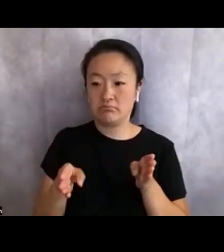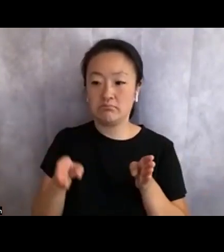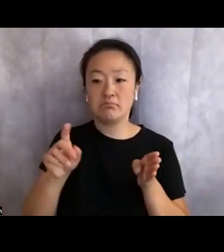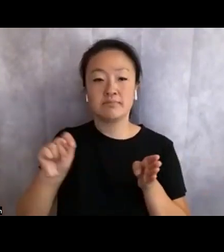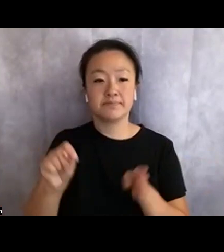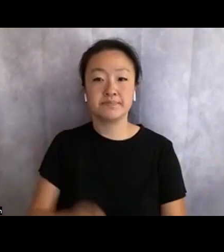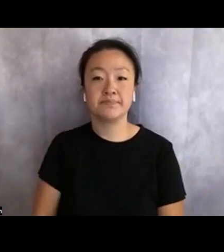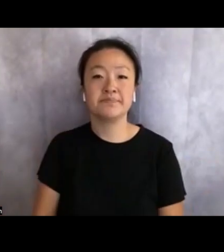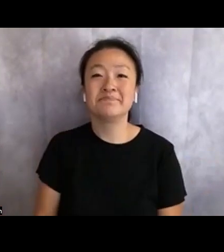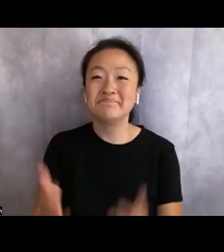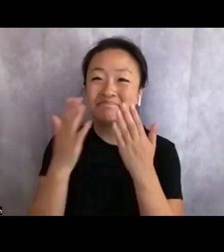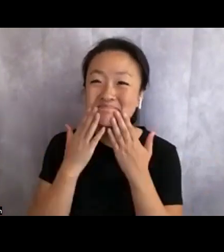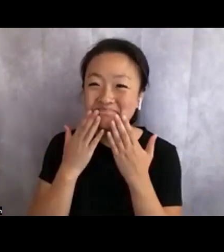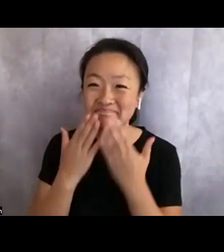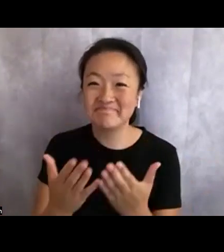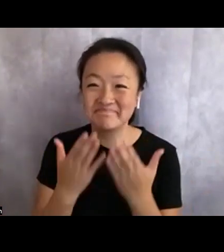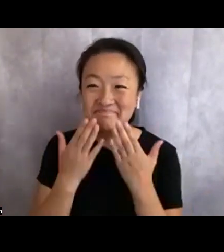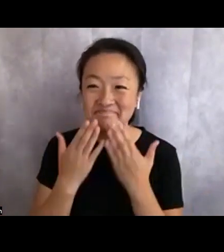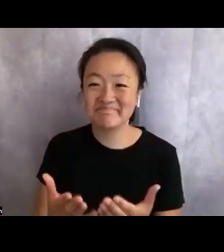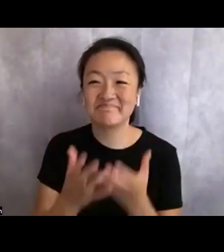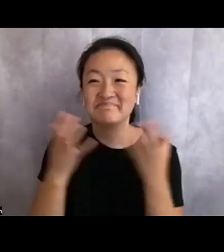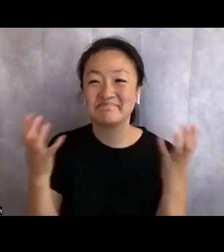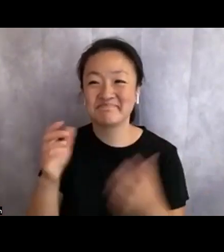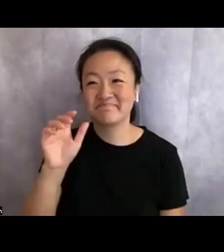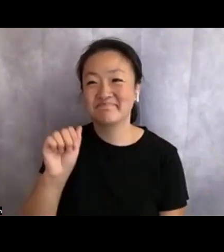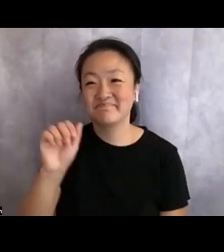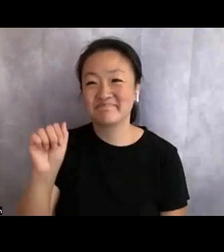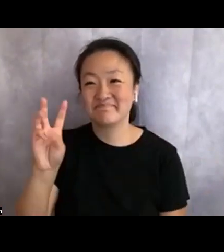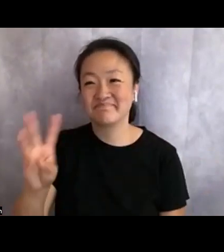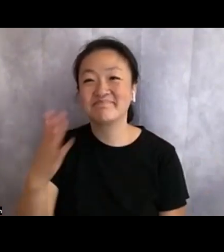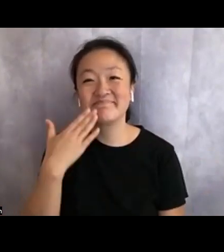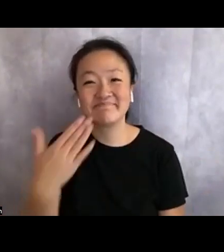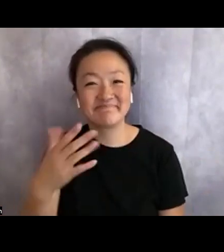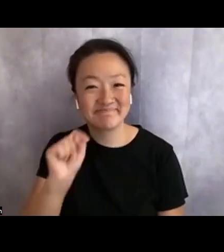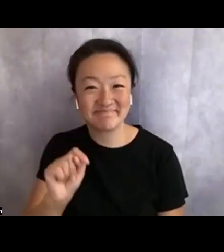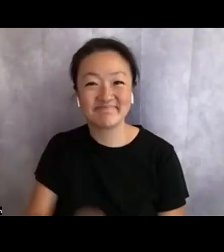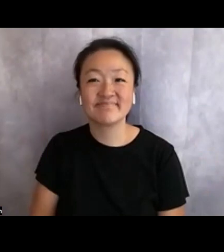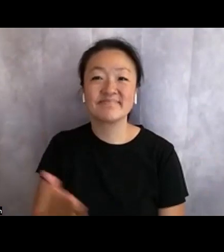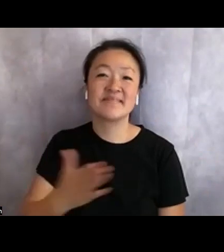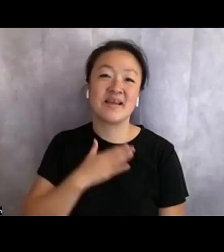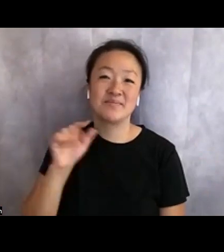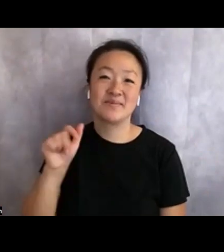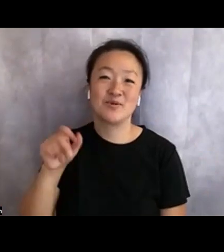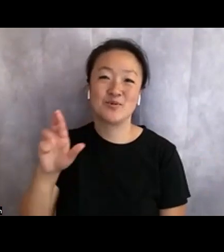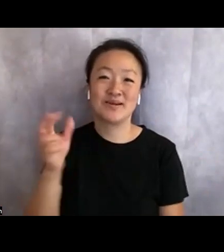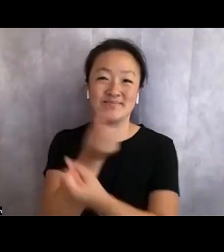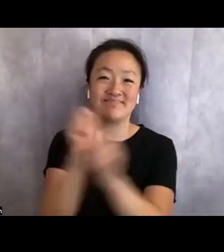Thank you so much AAWW. Thank you, t. Thank you everyone, and happy Queer Liberation and Trans Liberation.